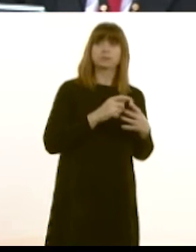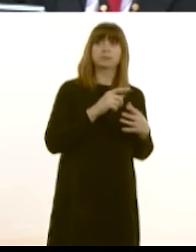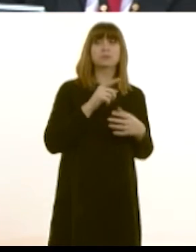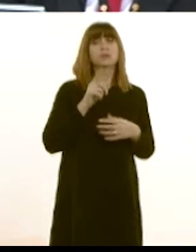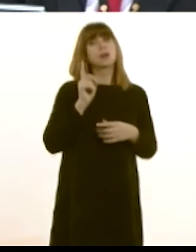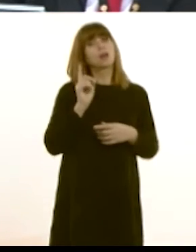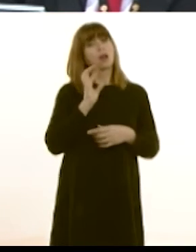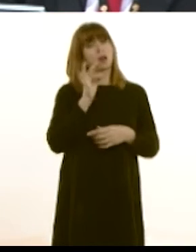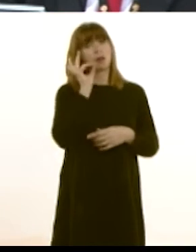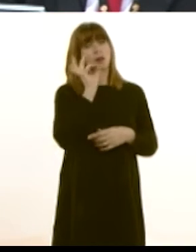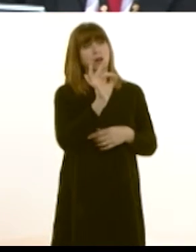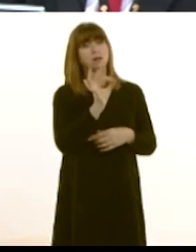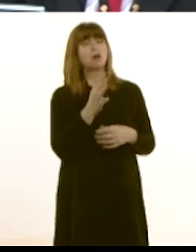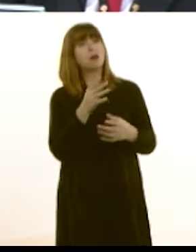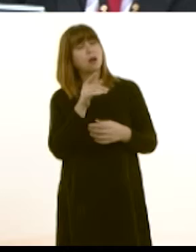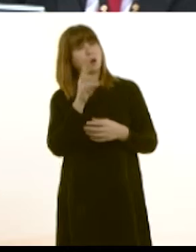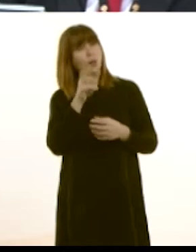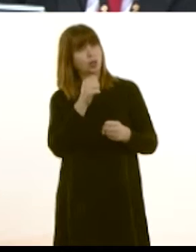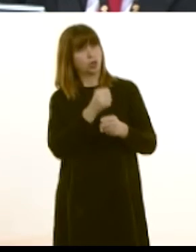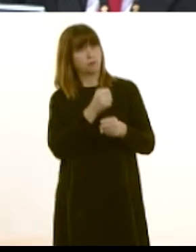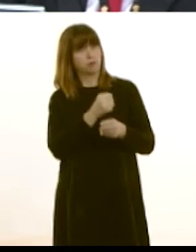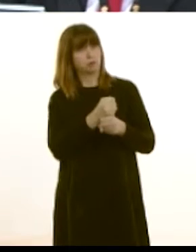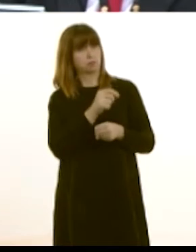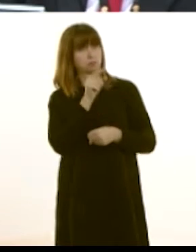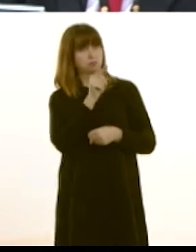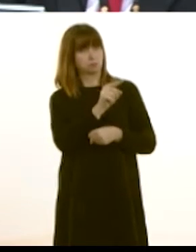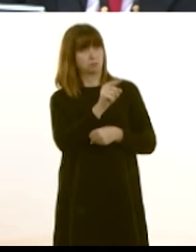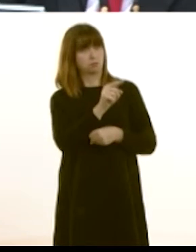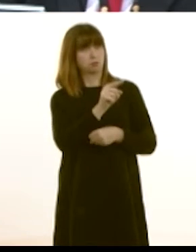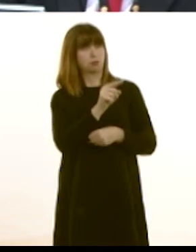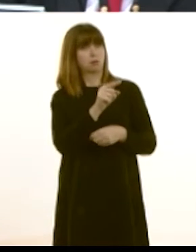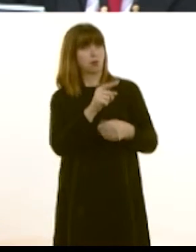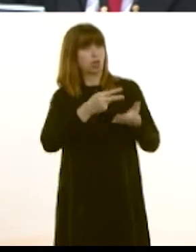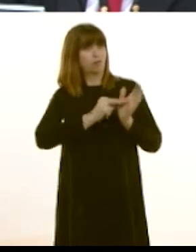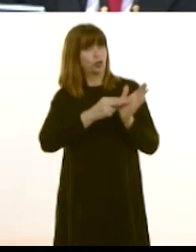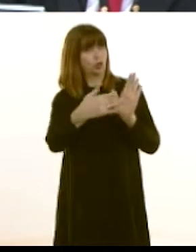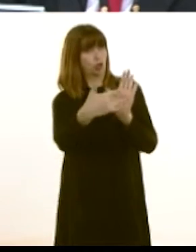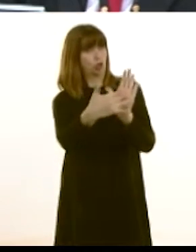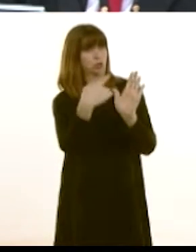First Minister, how is the Welsh Government taking this into account in your strategies to tackle child poverty?